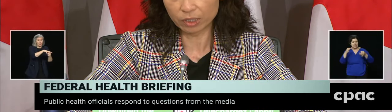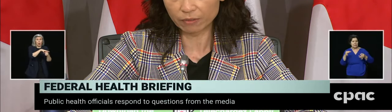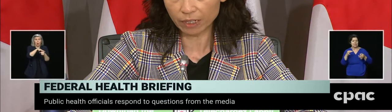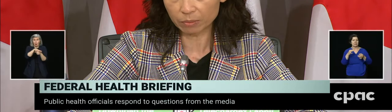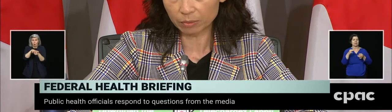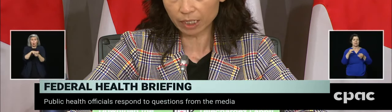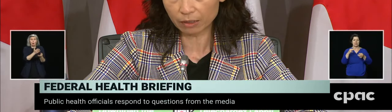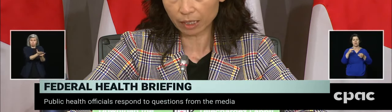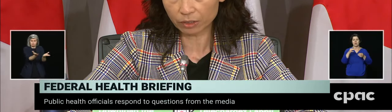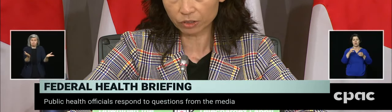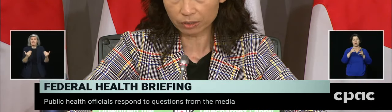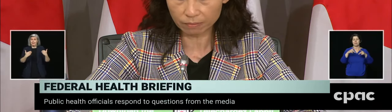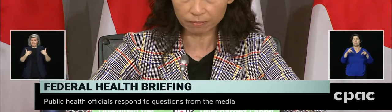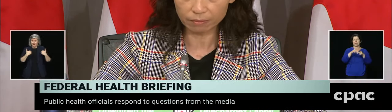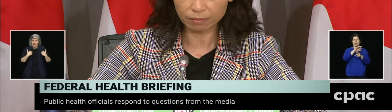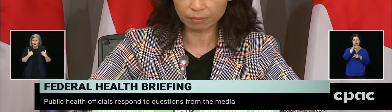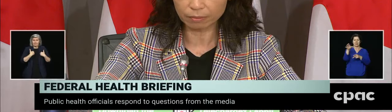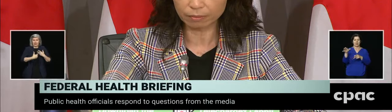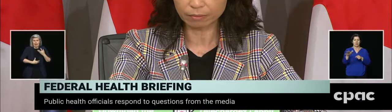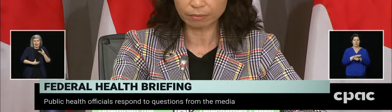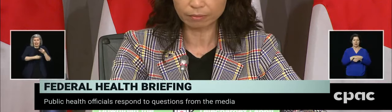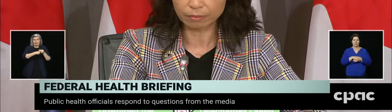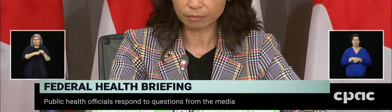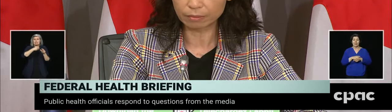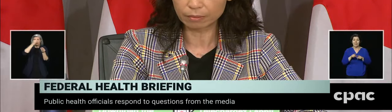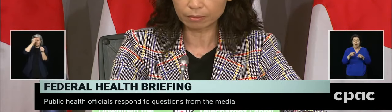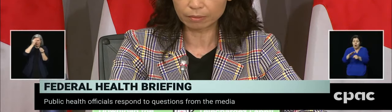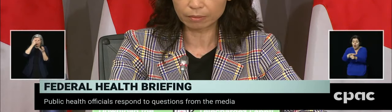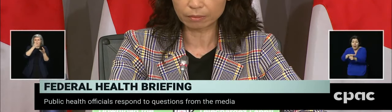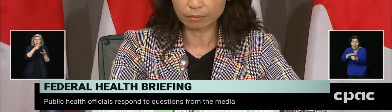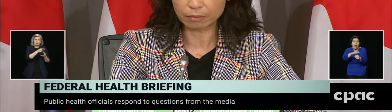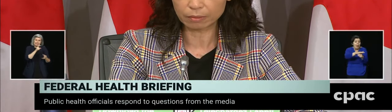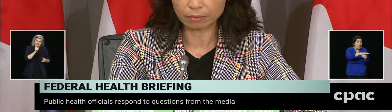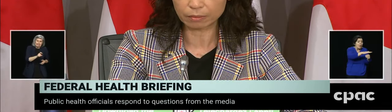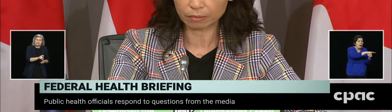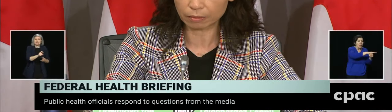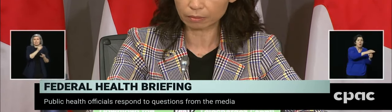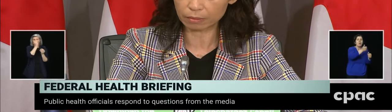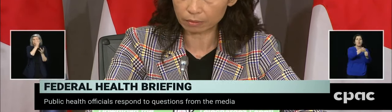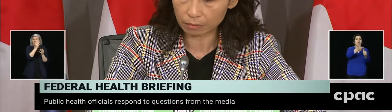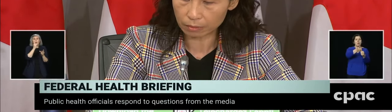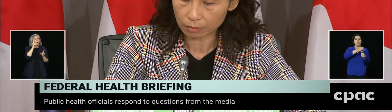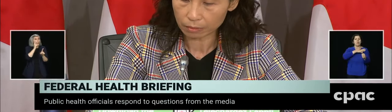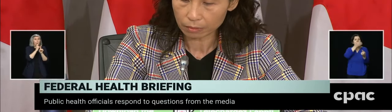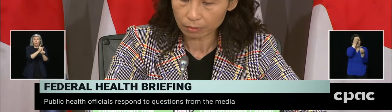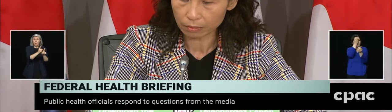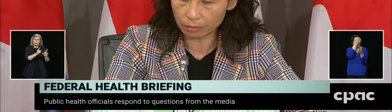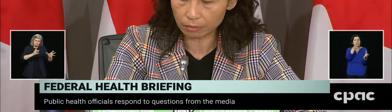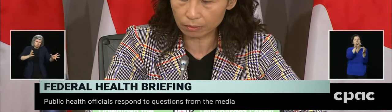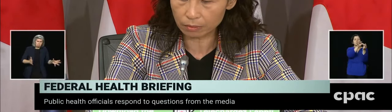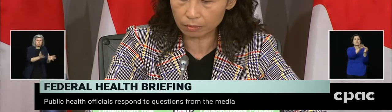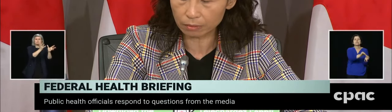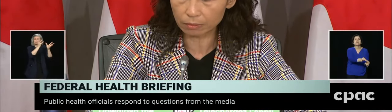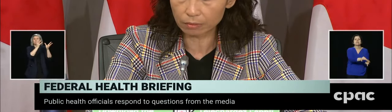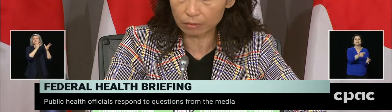THE DATA THAT THEY NEEDED IN ORDER TO, OF COURSE, AFFECT